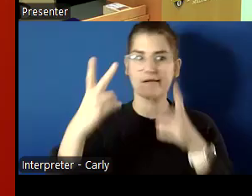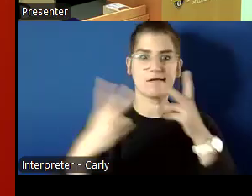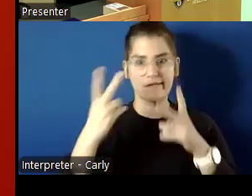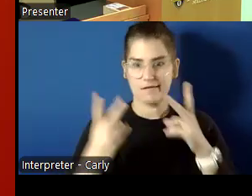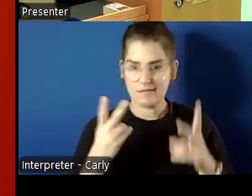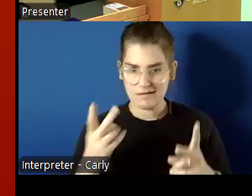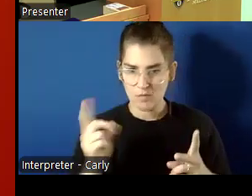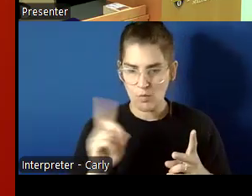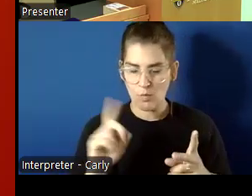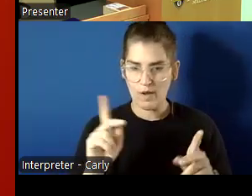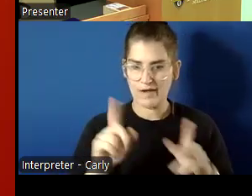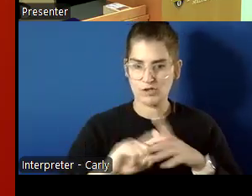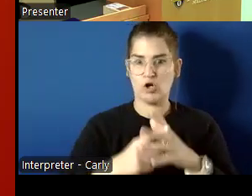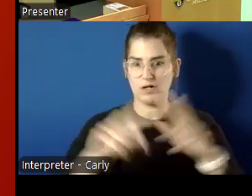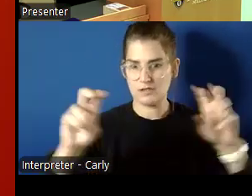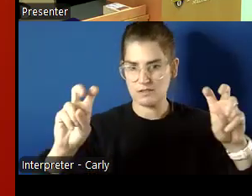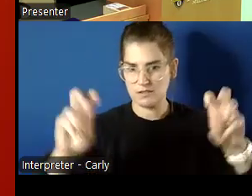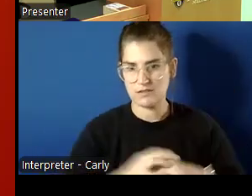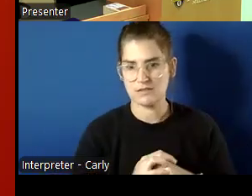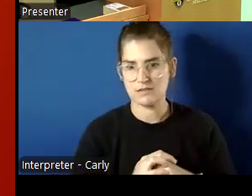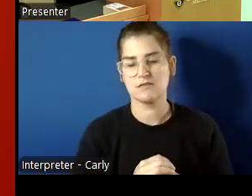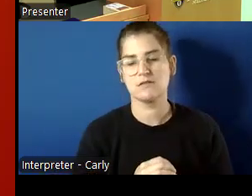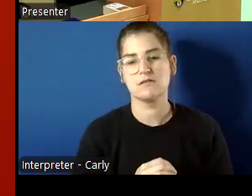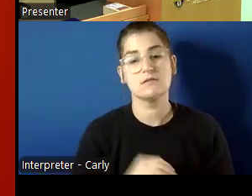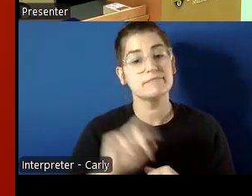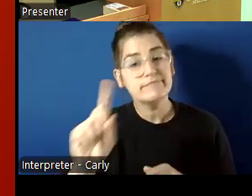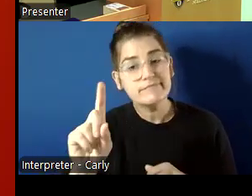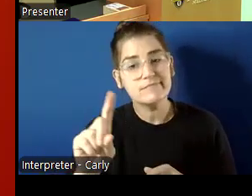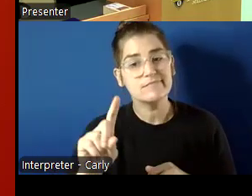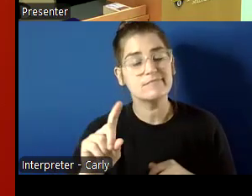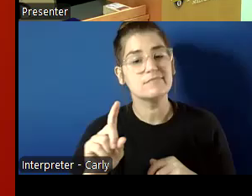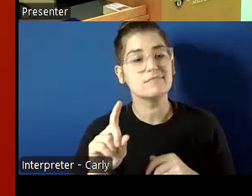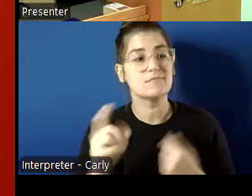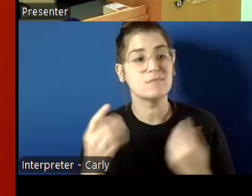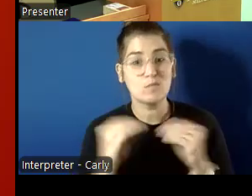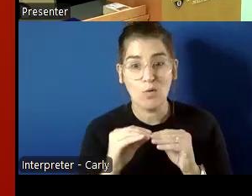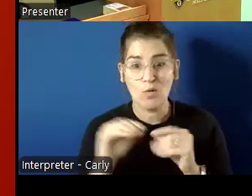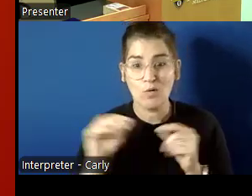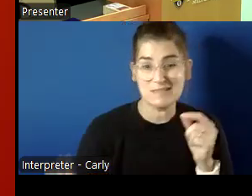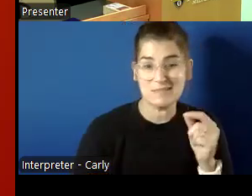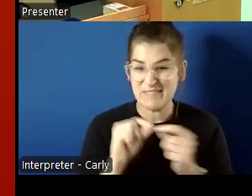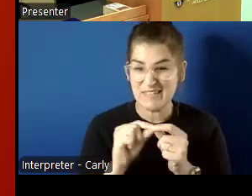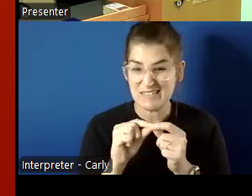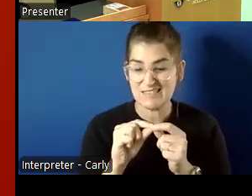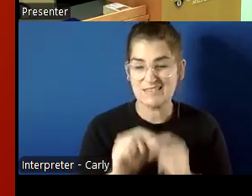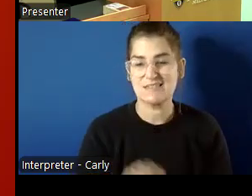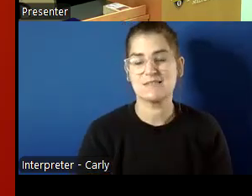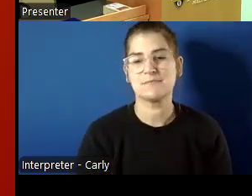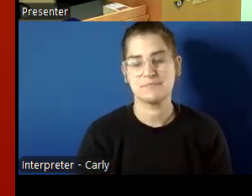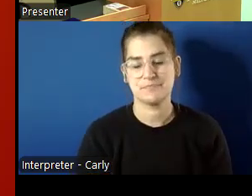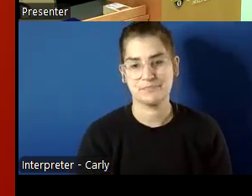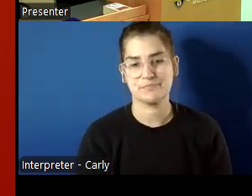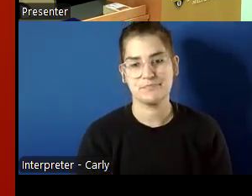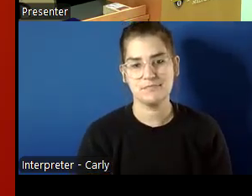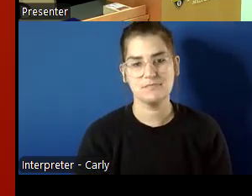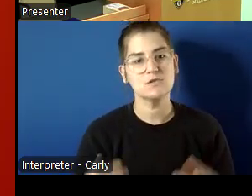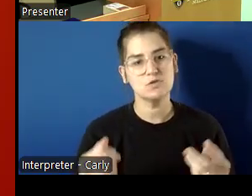where all things start unless you give something more specific. So visibility and validation are